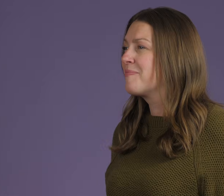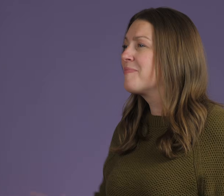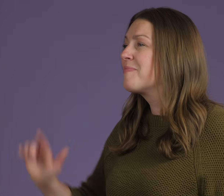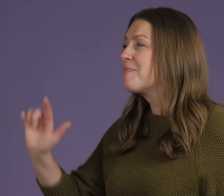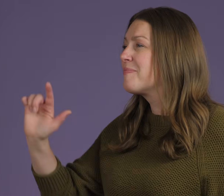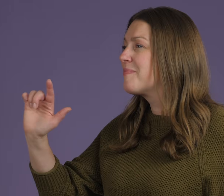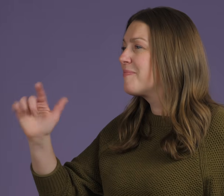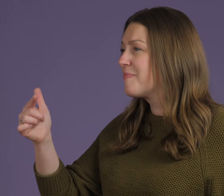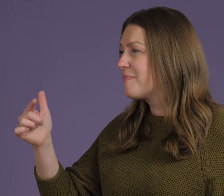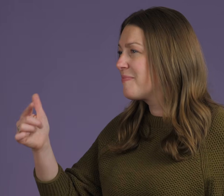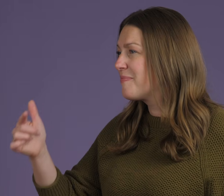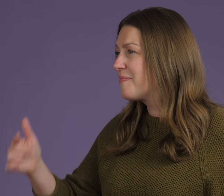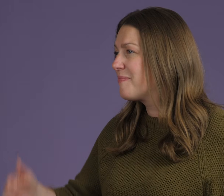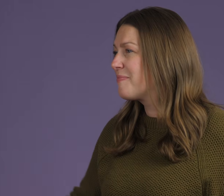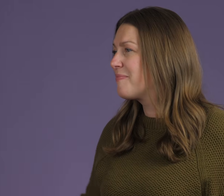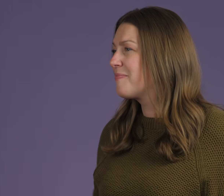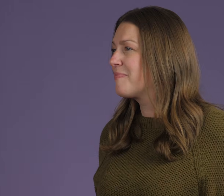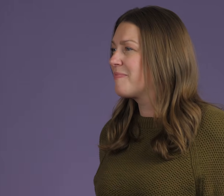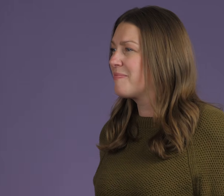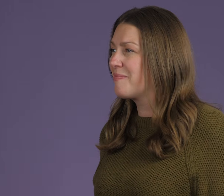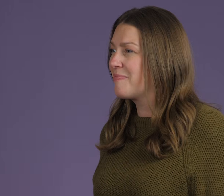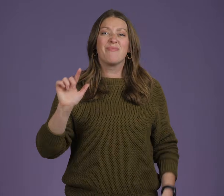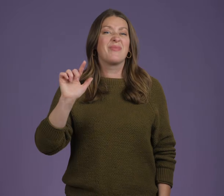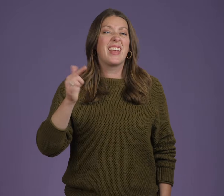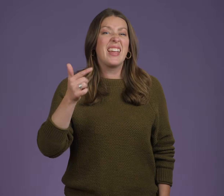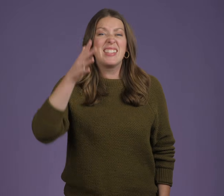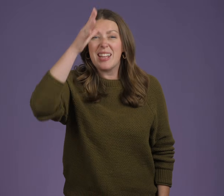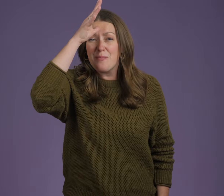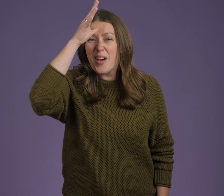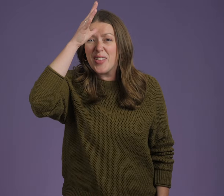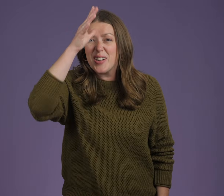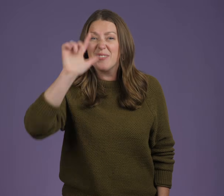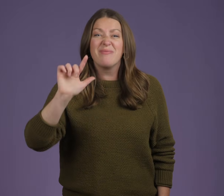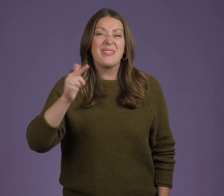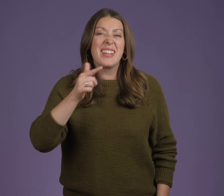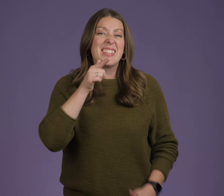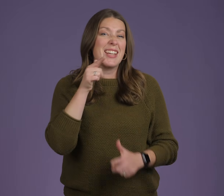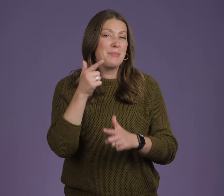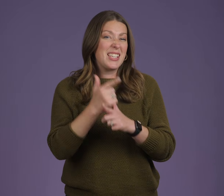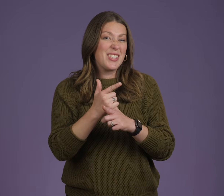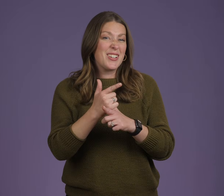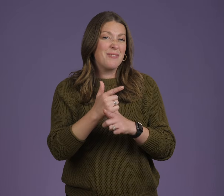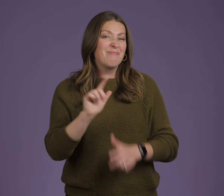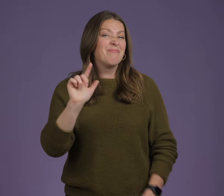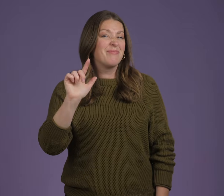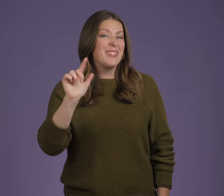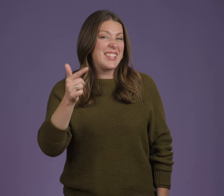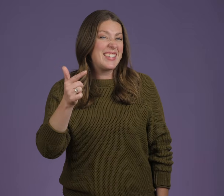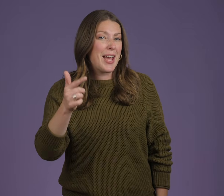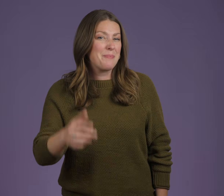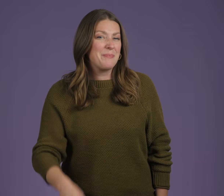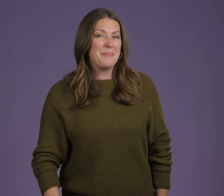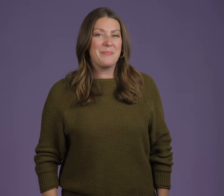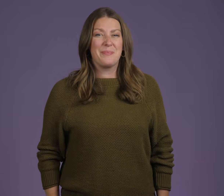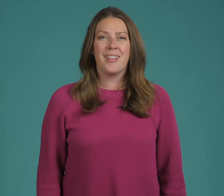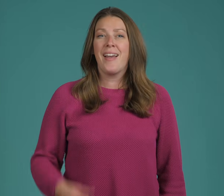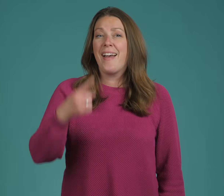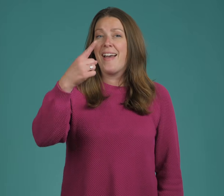and can be incorporated with any of the family signs. Stepfather. Stepsister. Step.